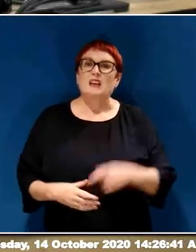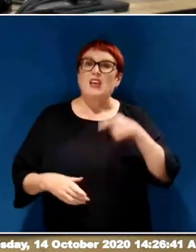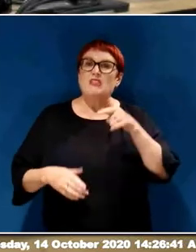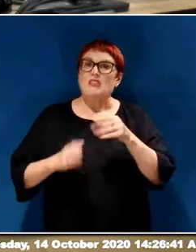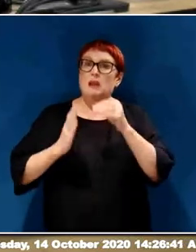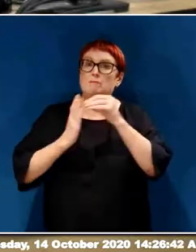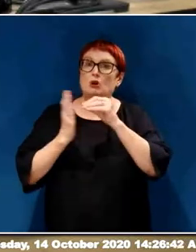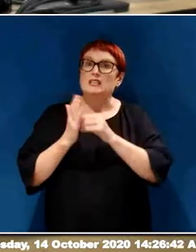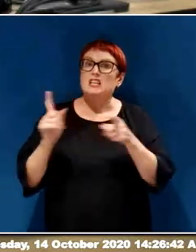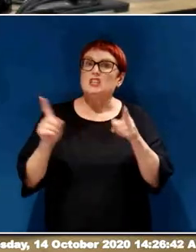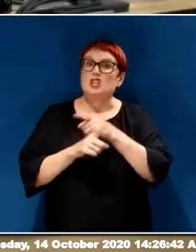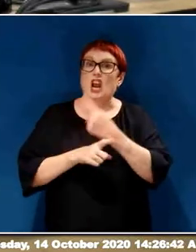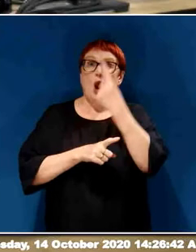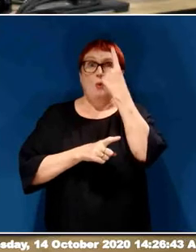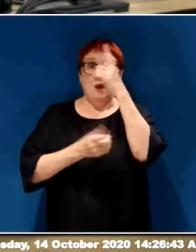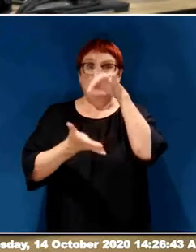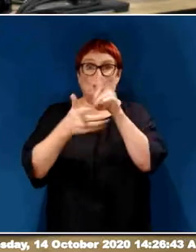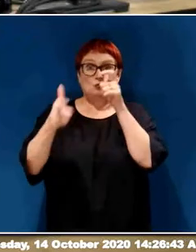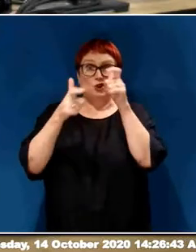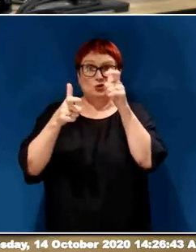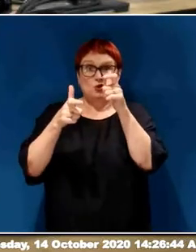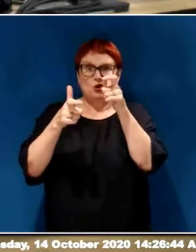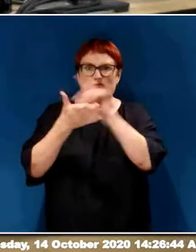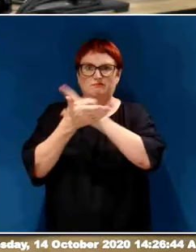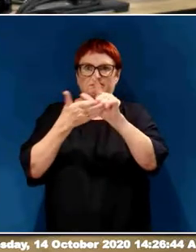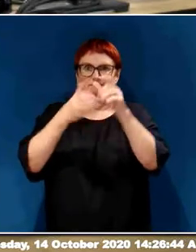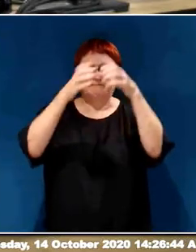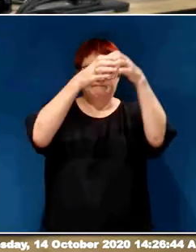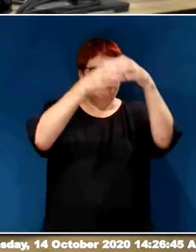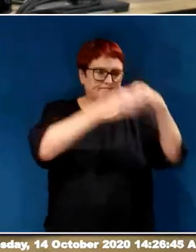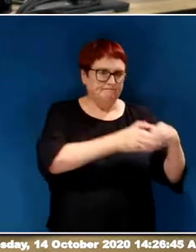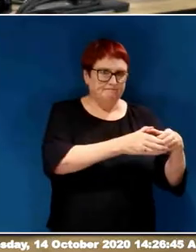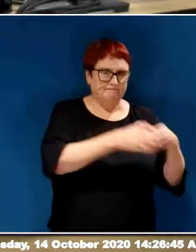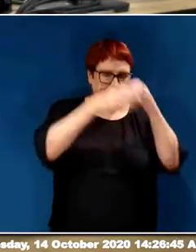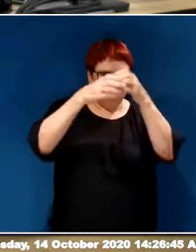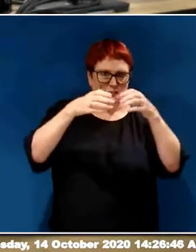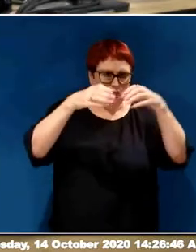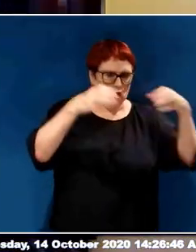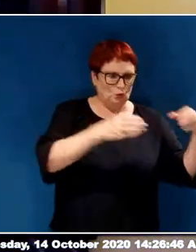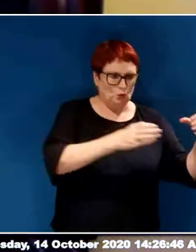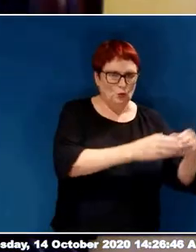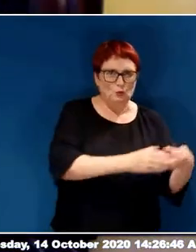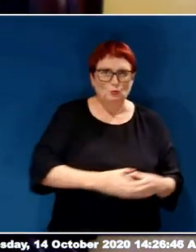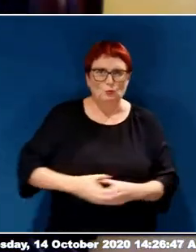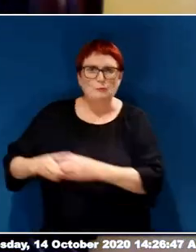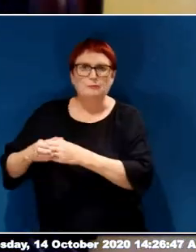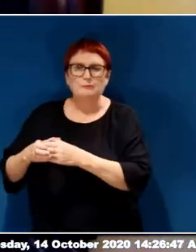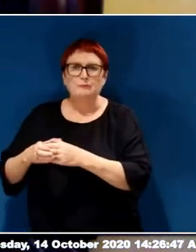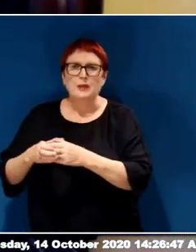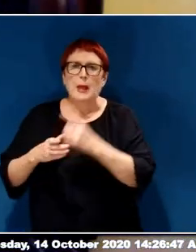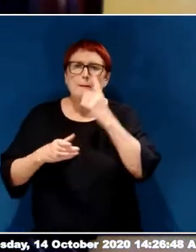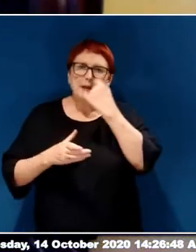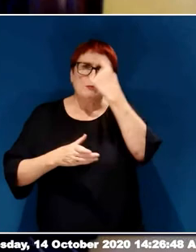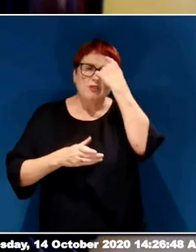better not to have centralised decision-making, but rather have decisions made at the level closest to the student.